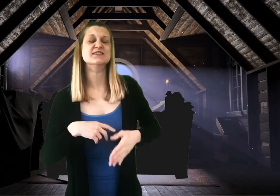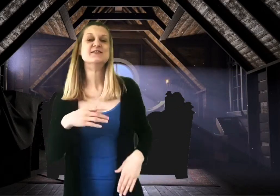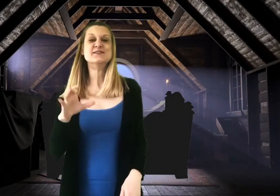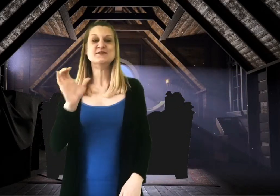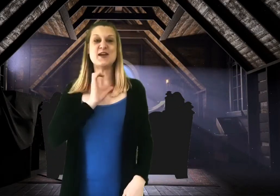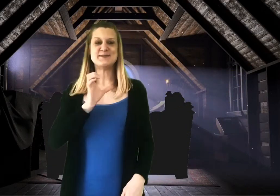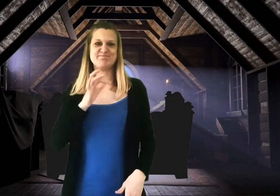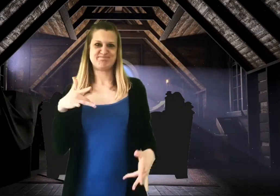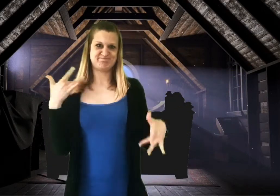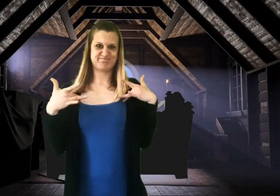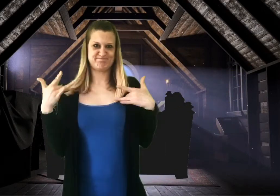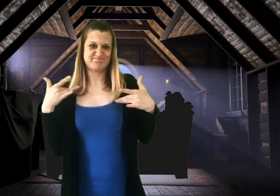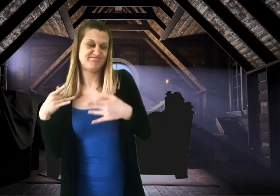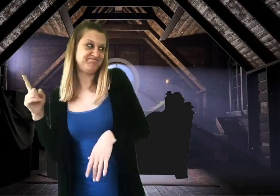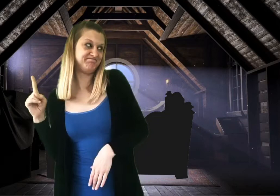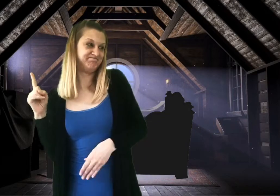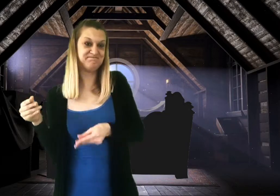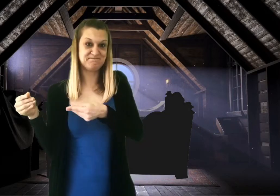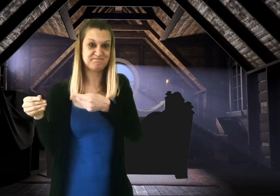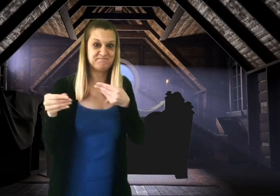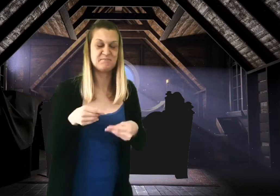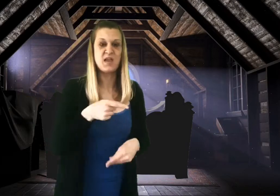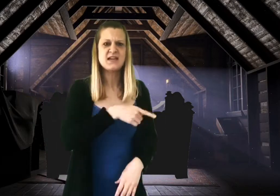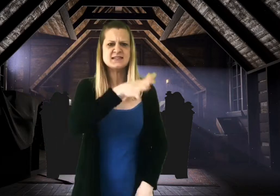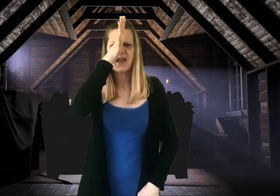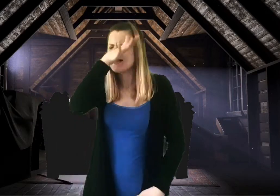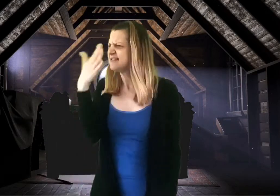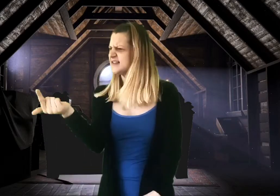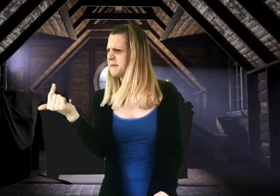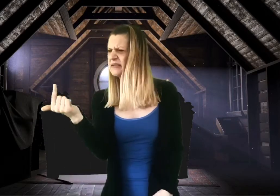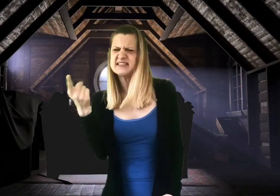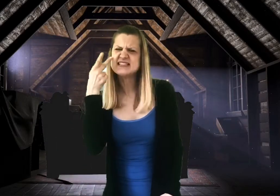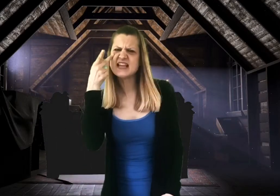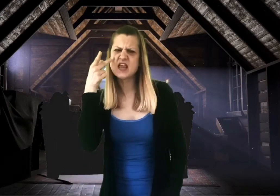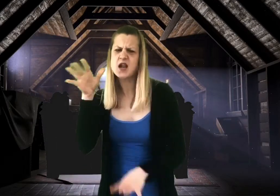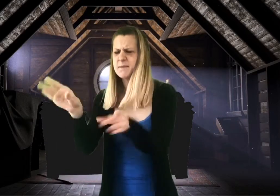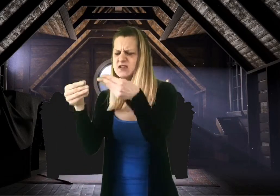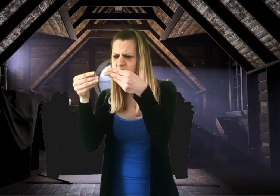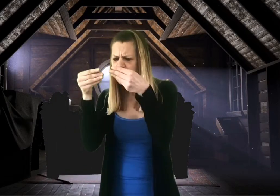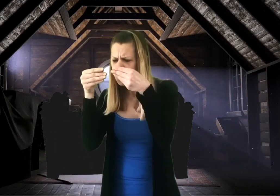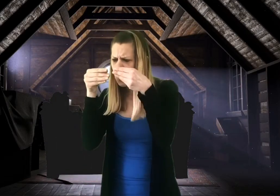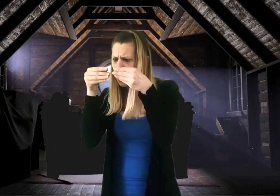Charlie enthusiastically came forward with the precious document. "Come here. Let me see it, Charlie," Mr. Bucket said. Charlie put it on his hand.